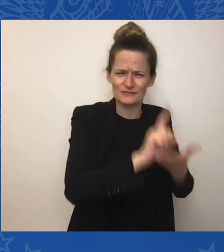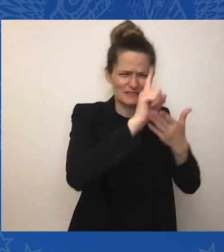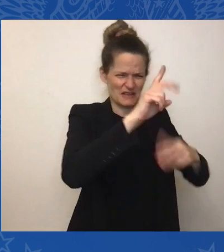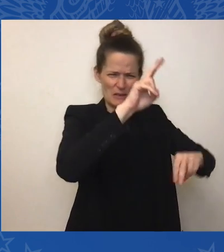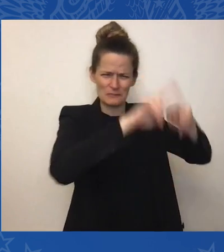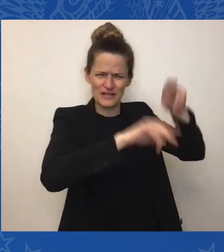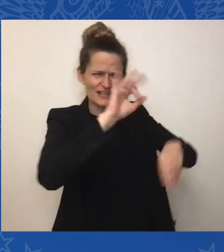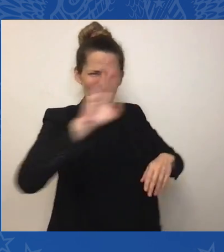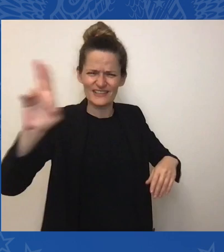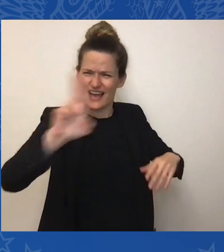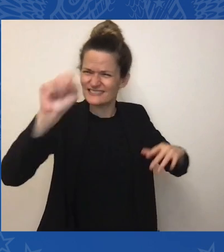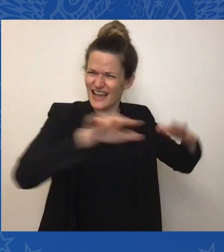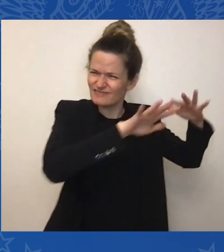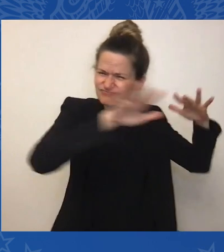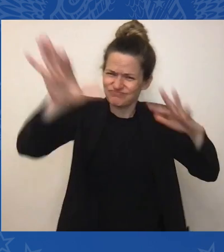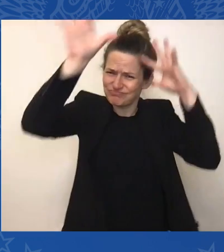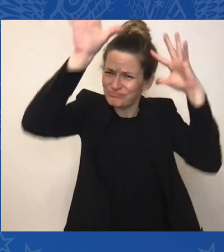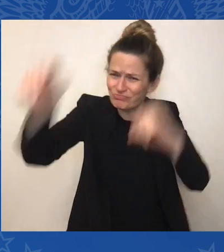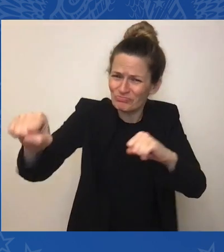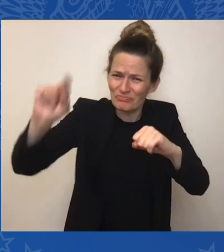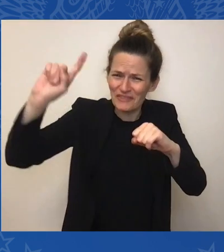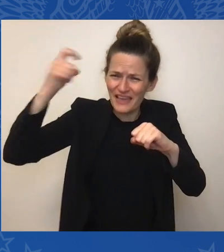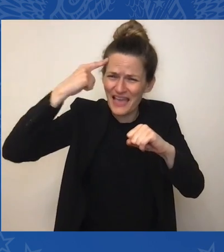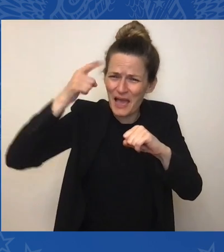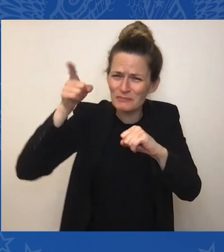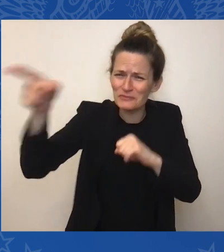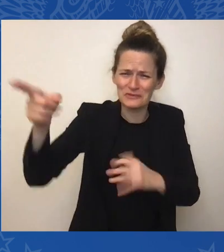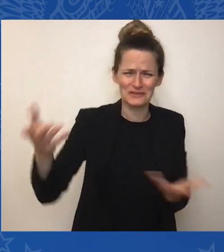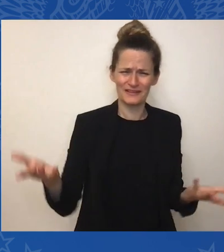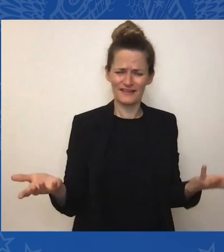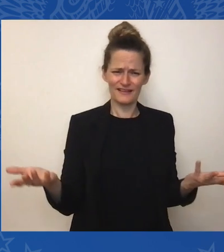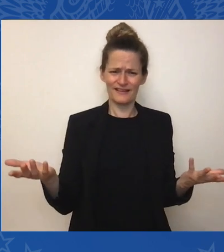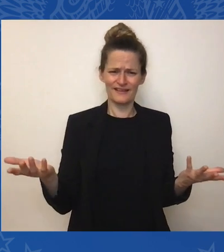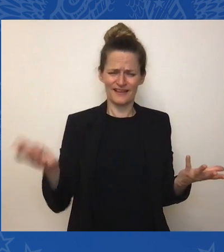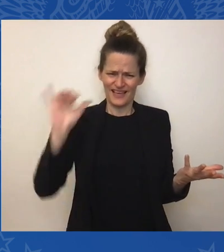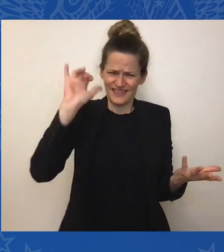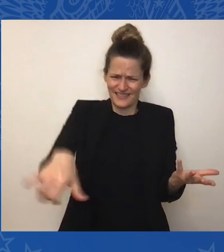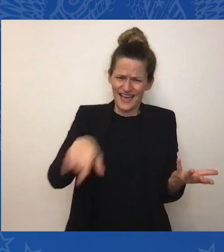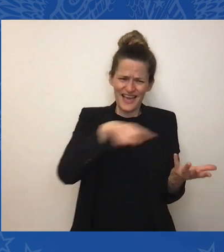that a group of a thousand people broke down the doors of the Parliament in Great Britain,